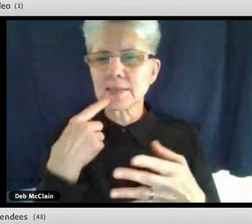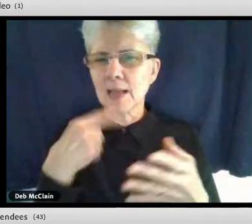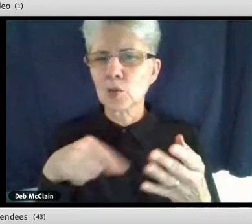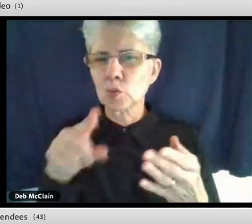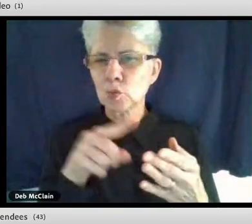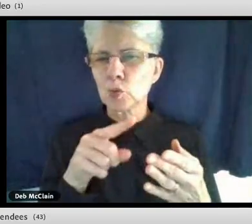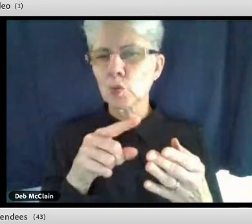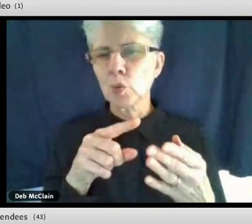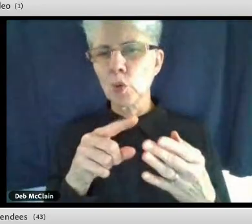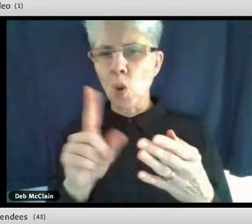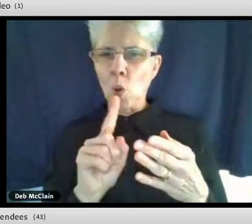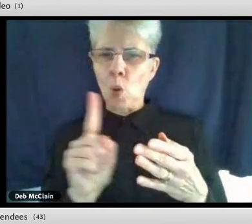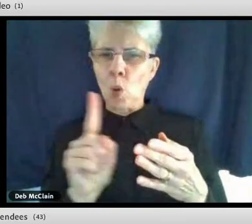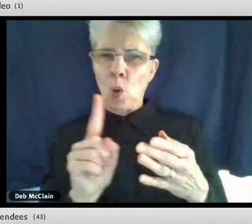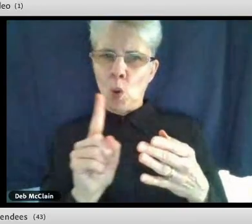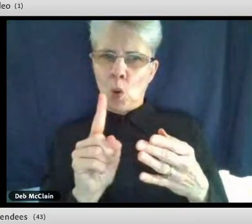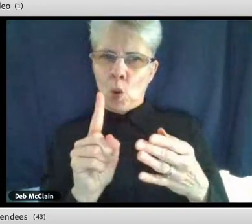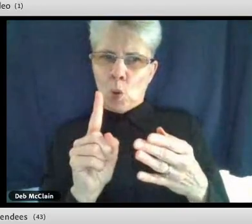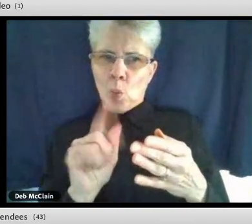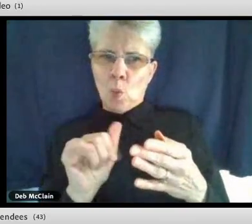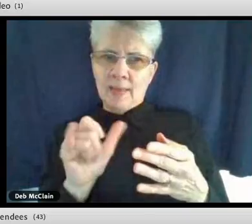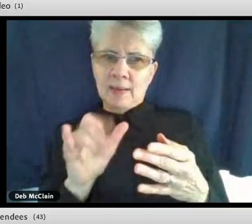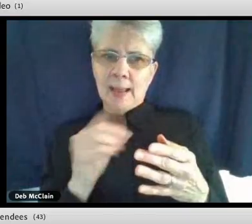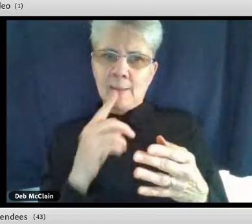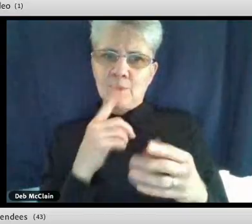It tells you the origin, where it came from